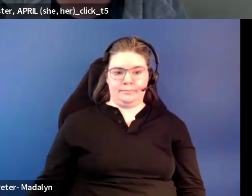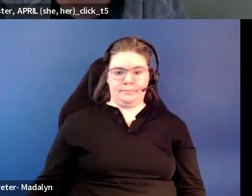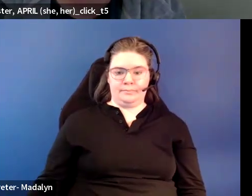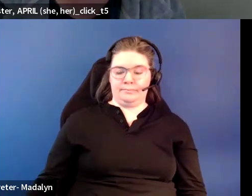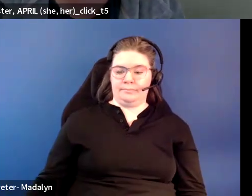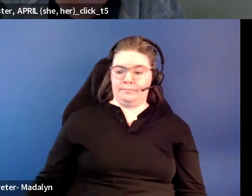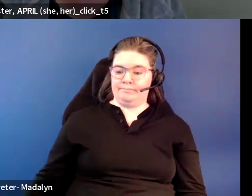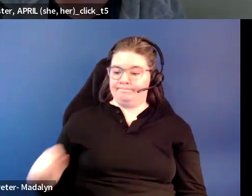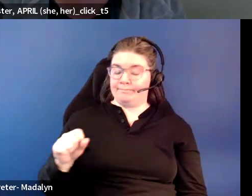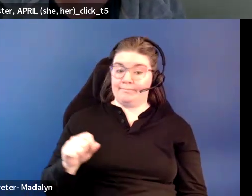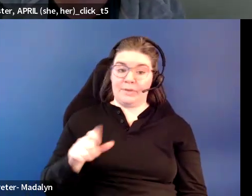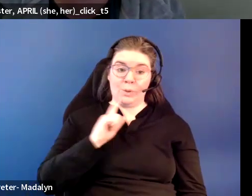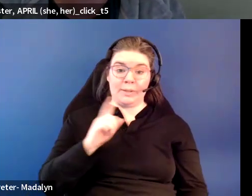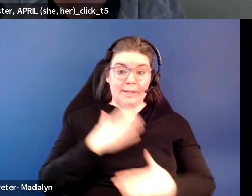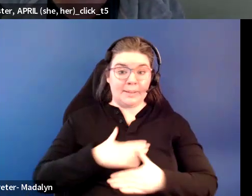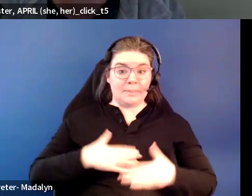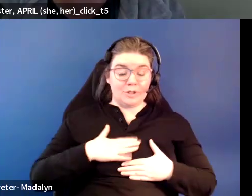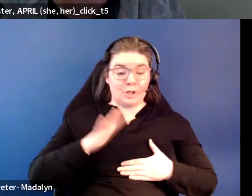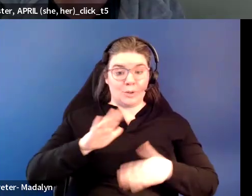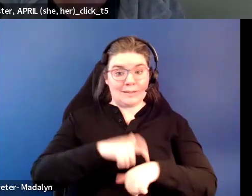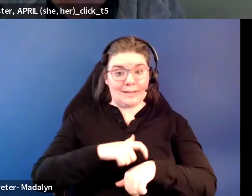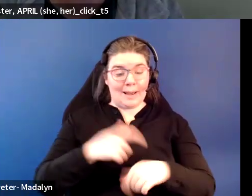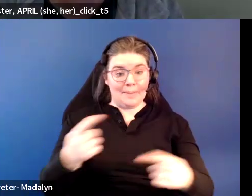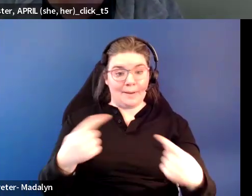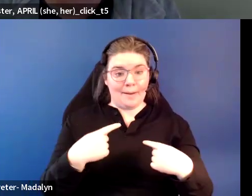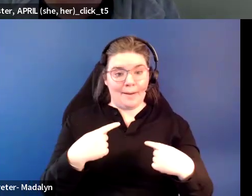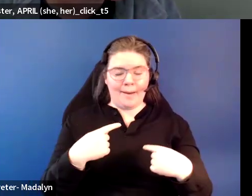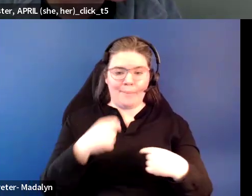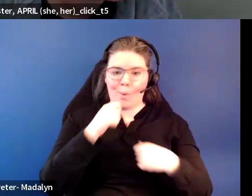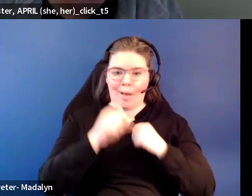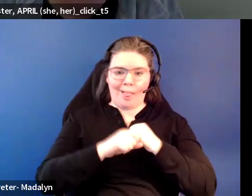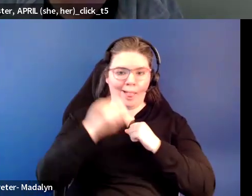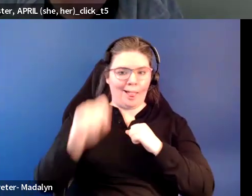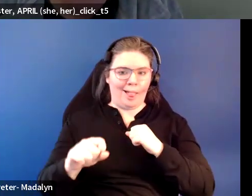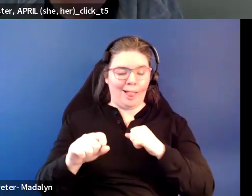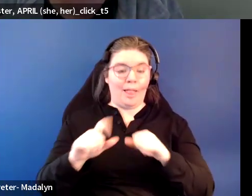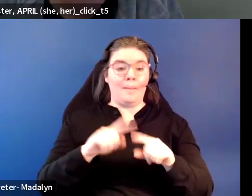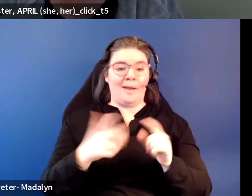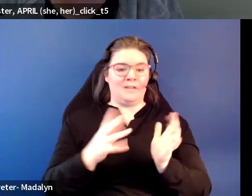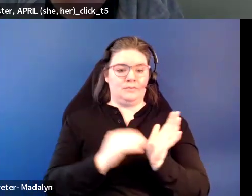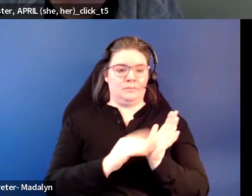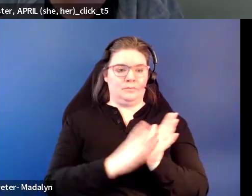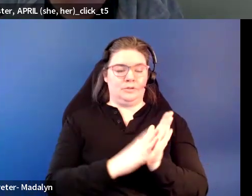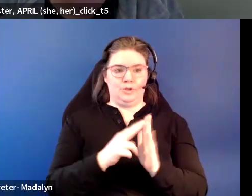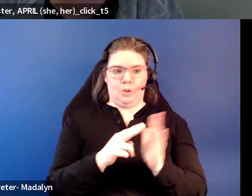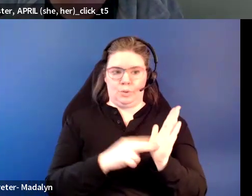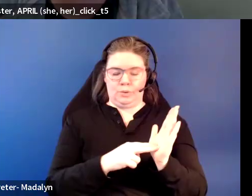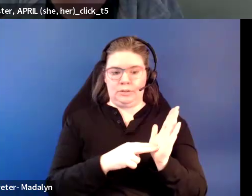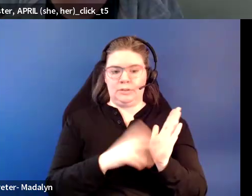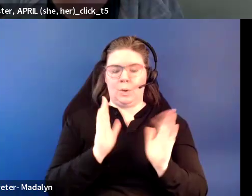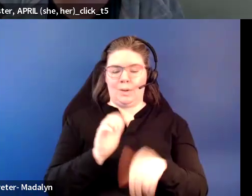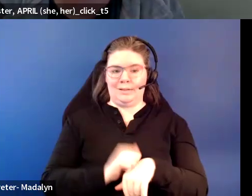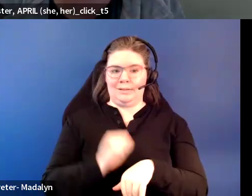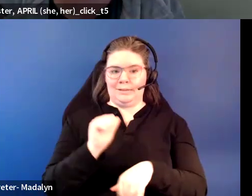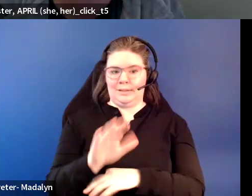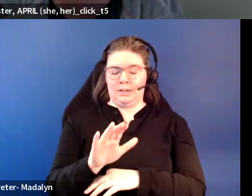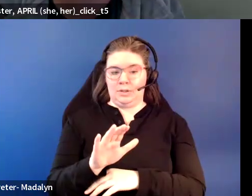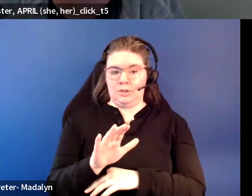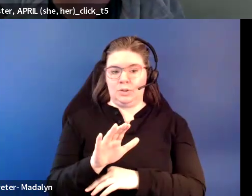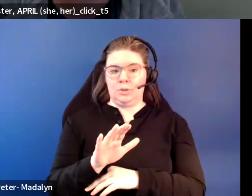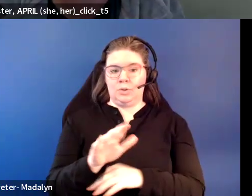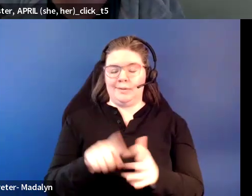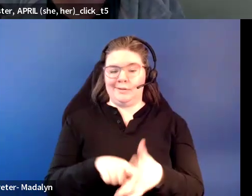Sierra Royster, APRIL (she, her): well, I appreciate you taking some time to spend with us today. We won't hold you up, but I have some notes on what we can follow up on, and I can at least send you and start some conversations